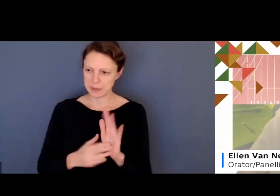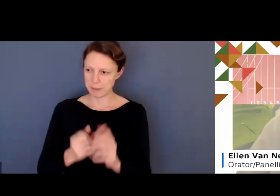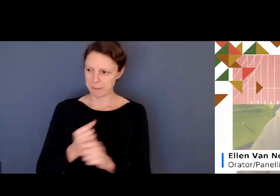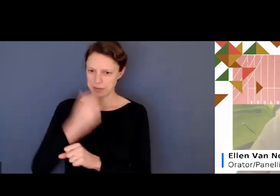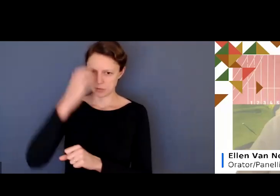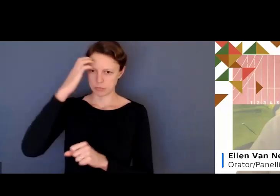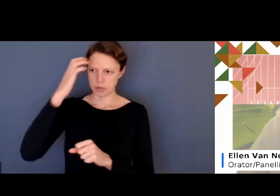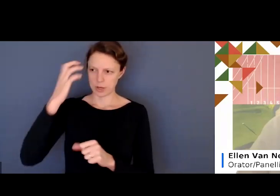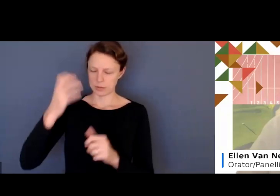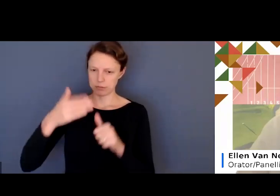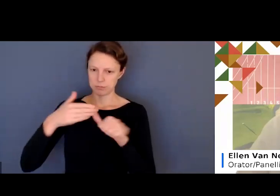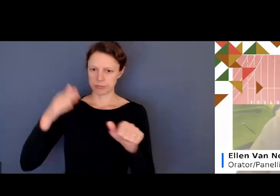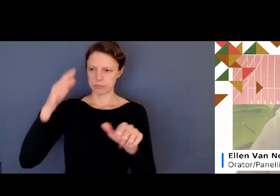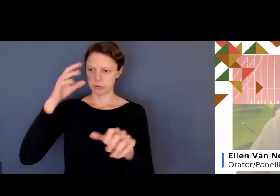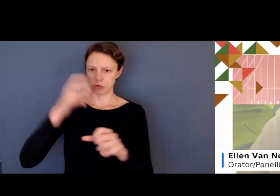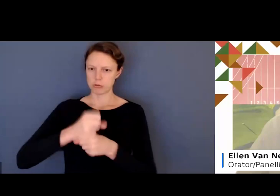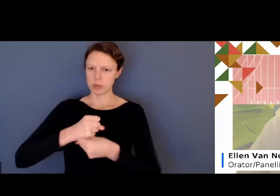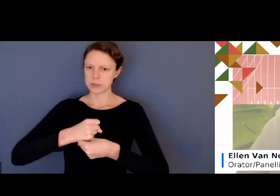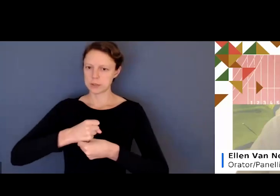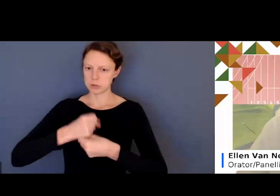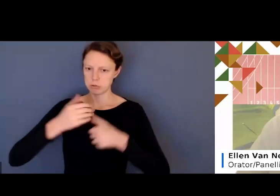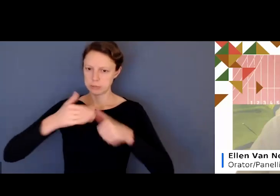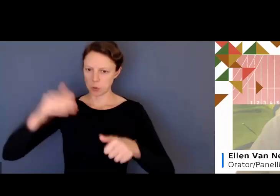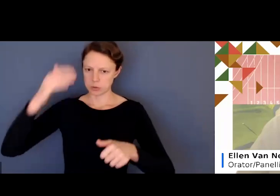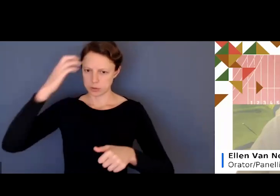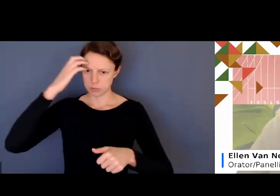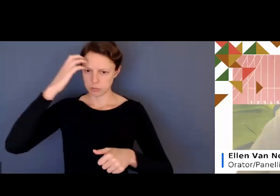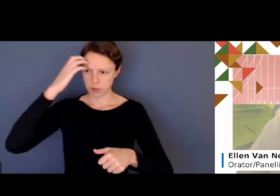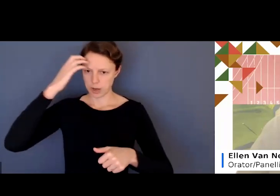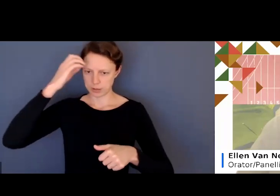and everything that happens during that process of being targeted,